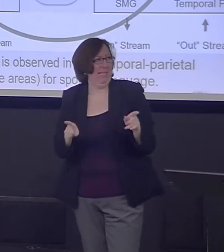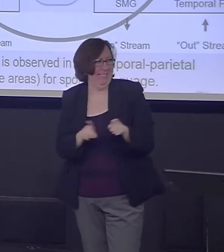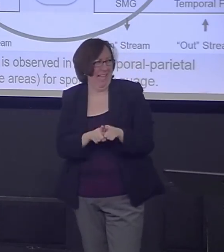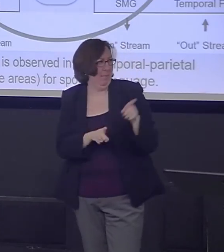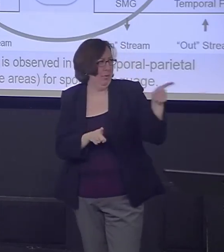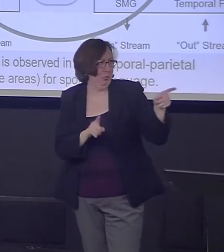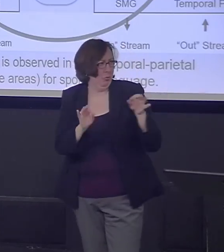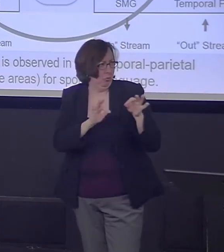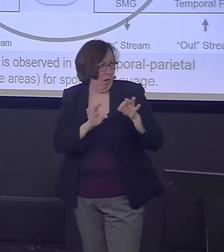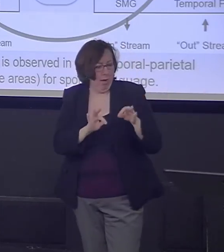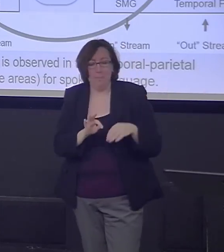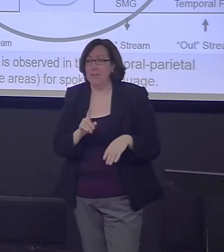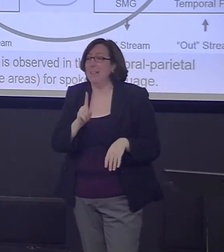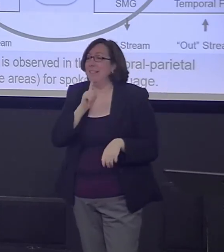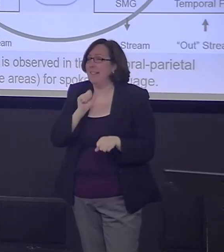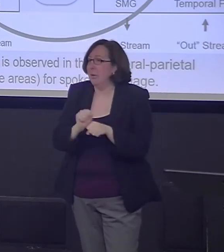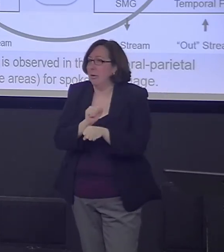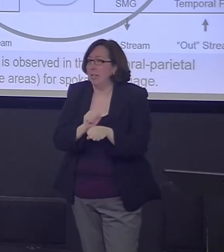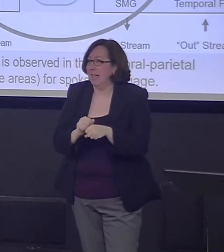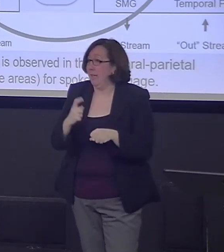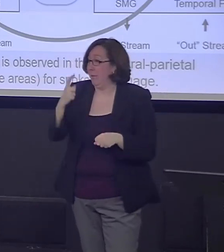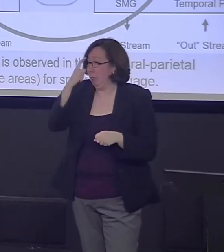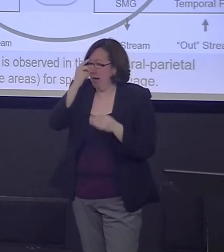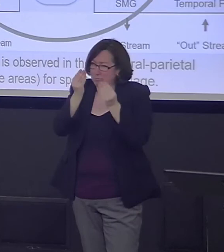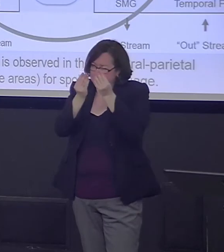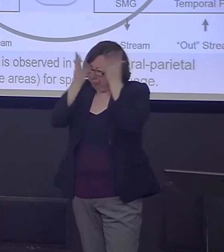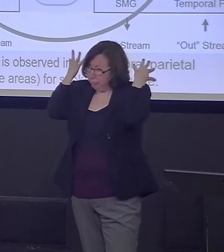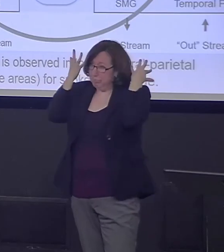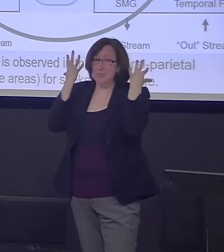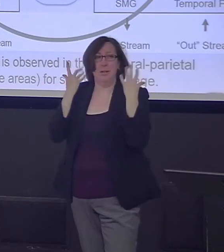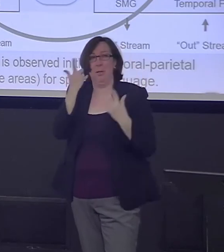literally, it looked like the brain had a seizure.